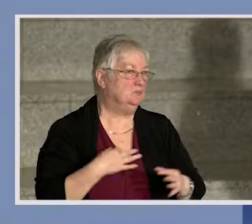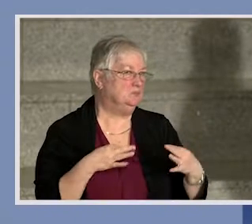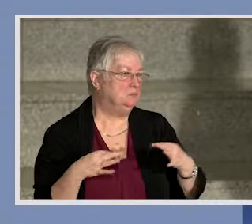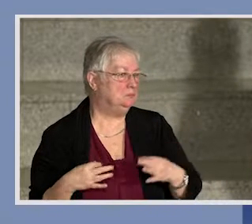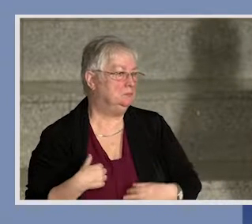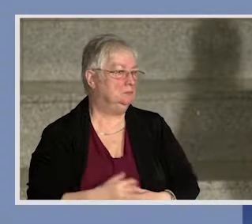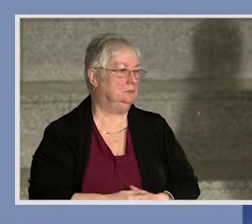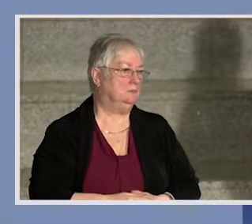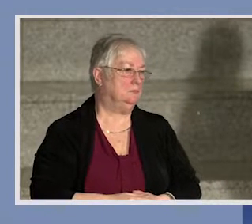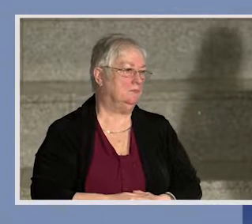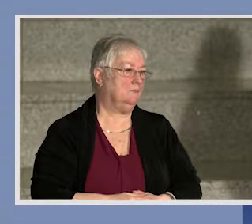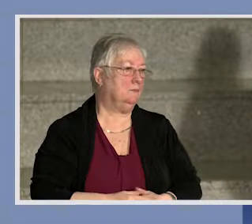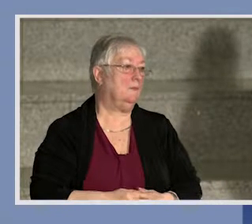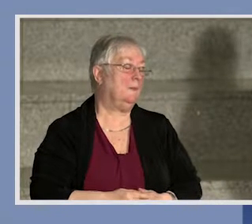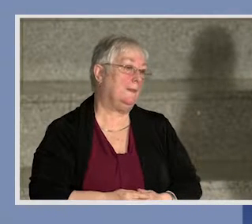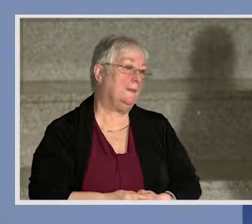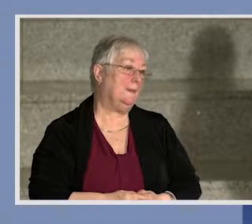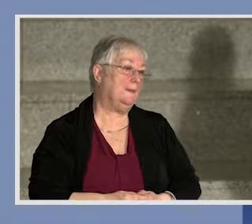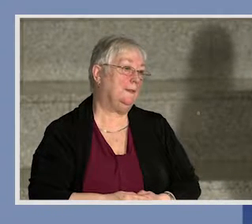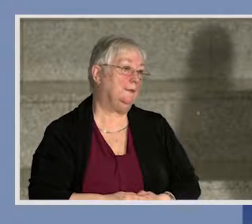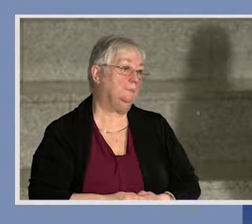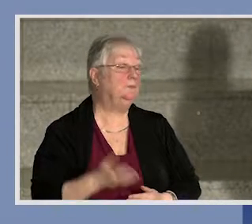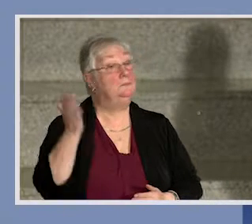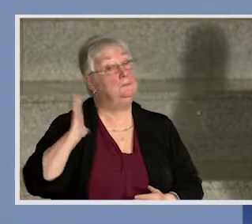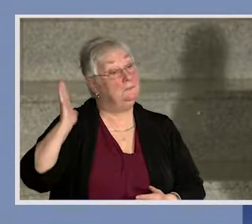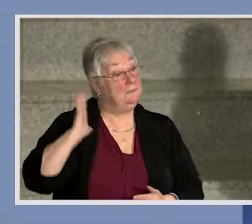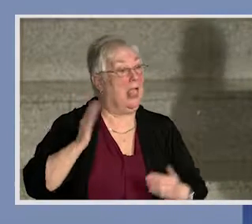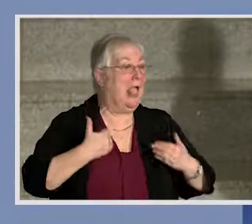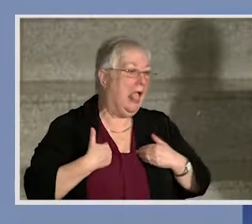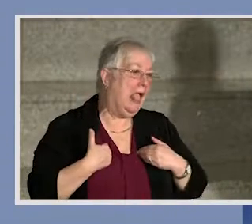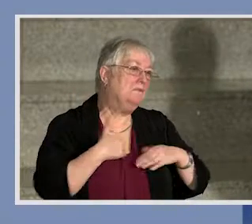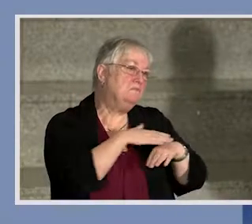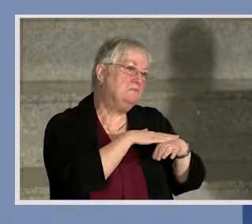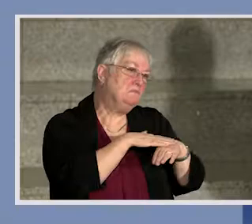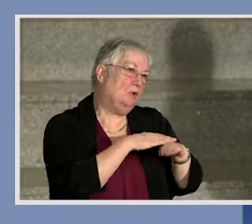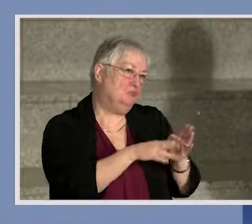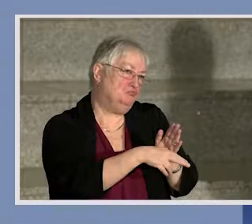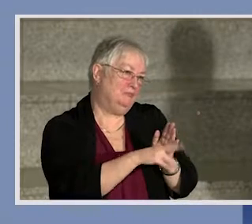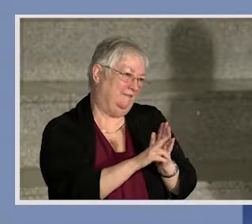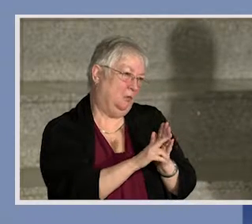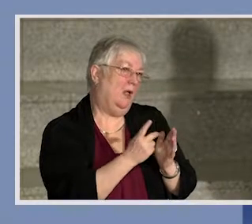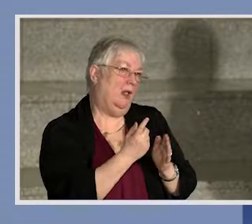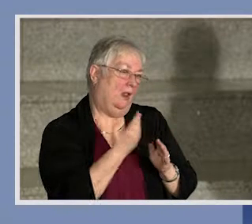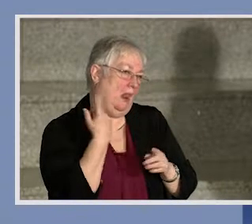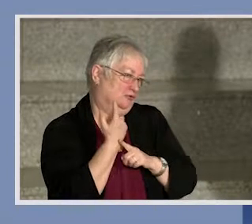REVIEW AT A VERY HIGH LEVEL SOME OF THE HIGHLIGHTS OF LAST YEAR'S BUDGET. IT HAS BEEN MENTIONED THAT OVER